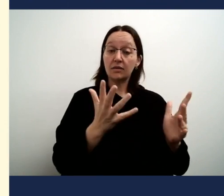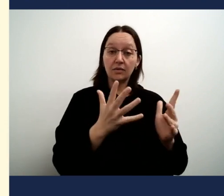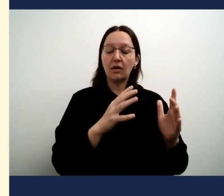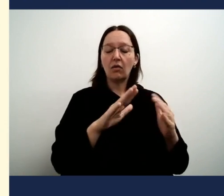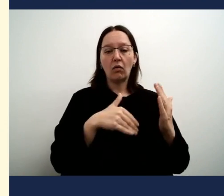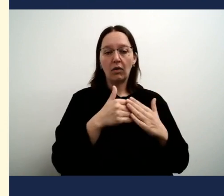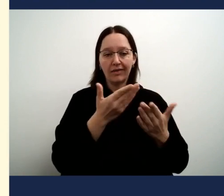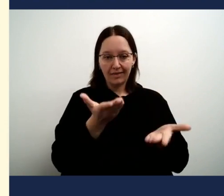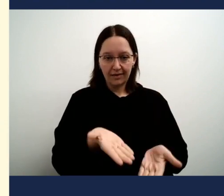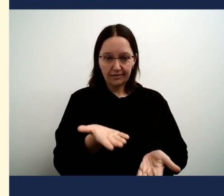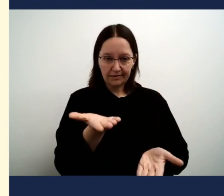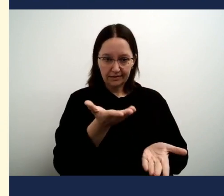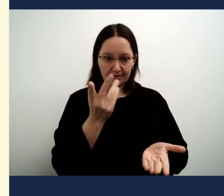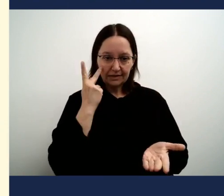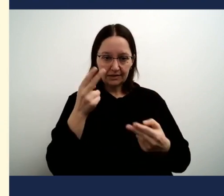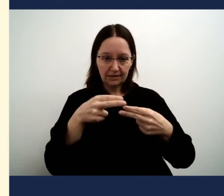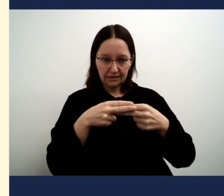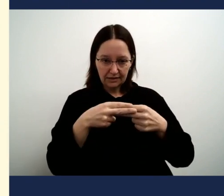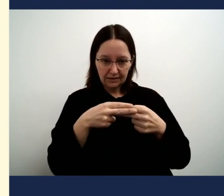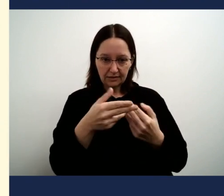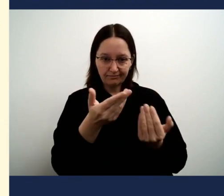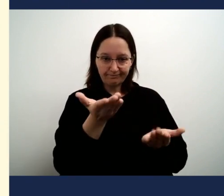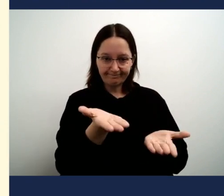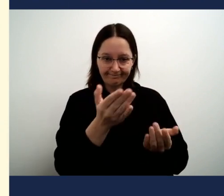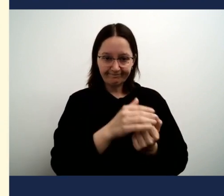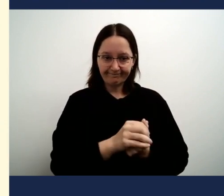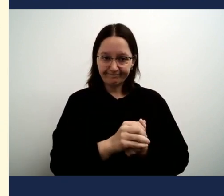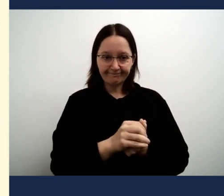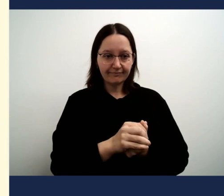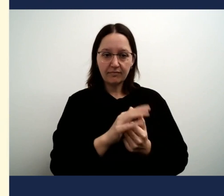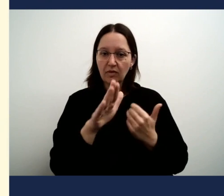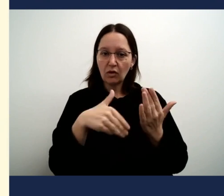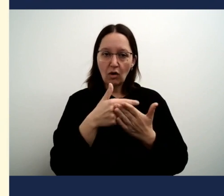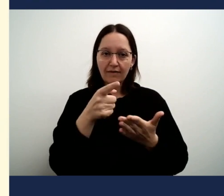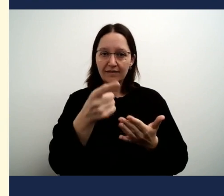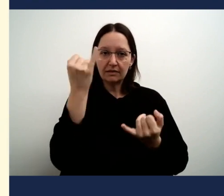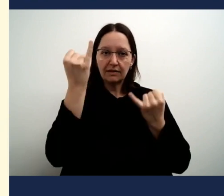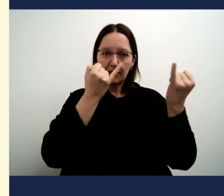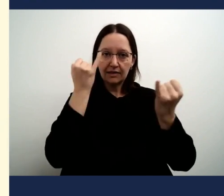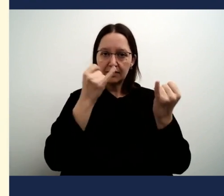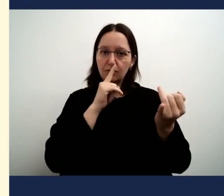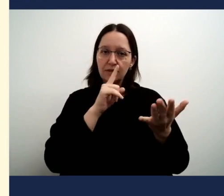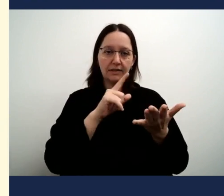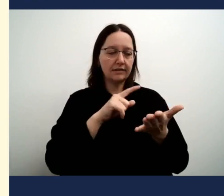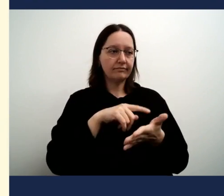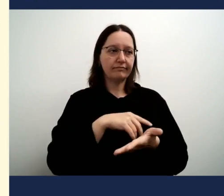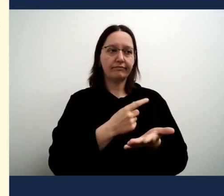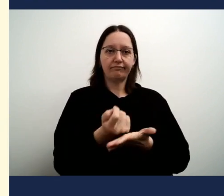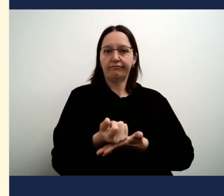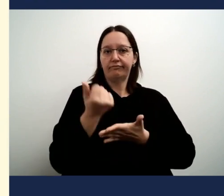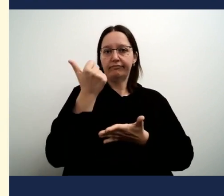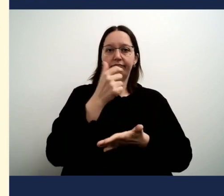ia Door. He was stabbed by someone riding a bike that pursued his vehicle. Yells